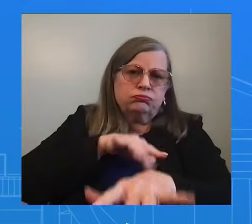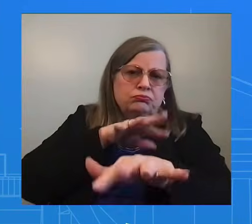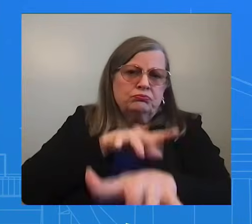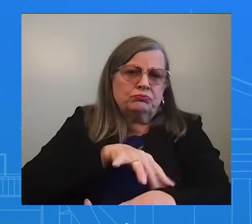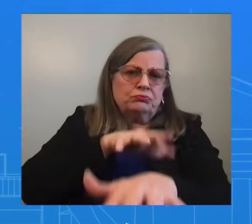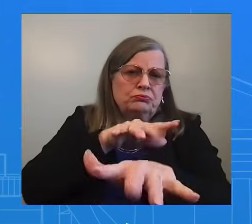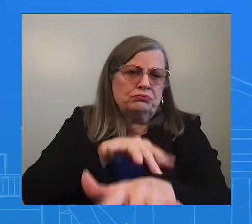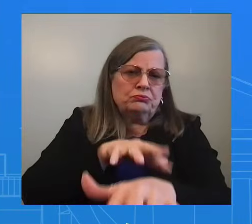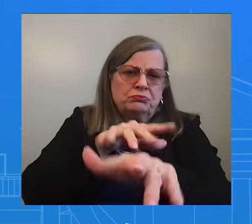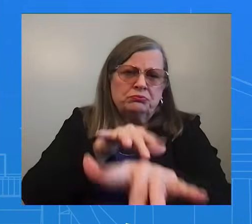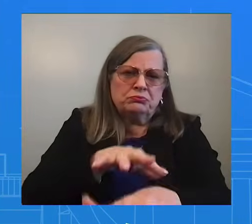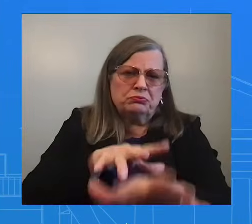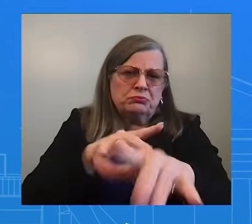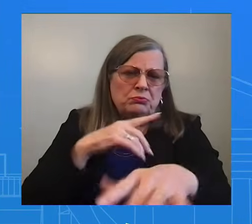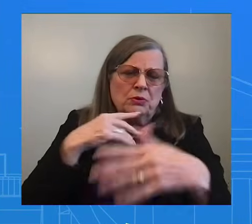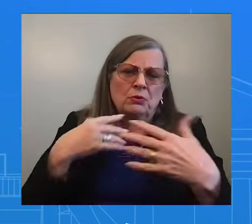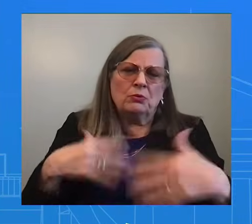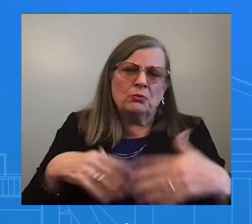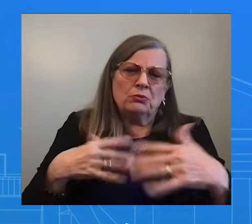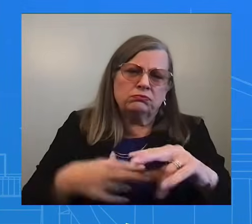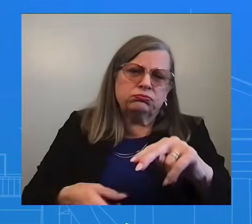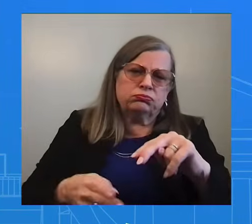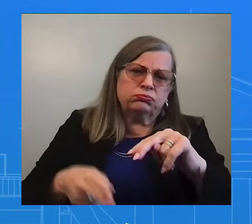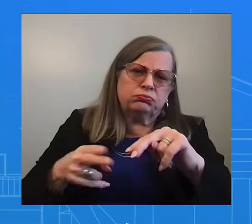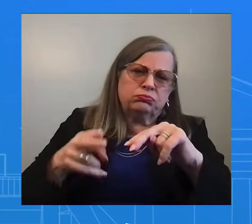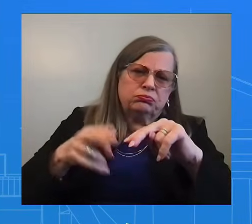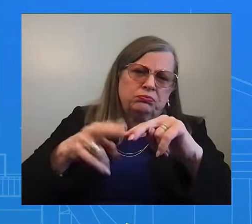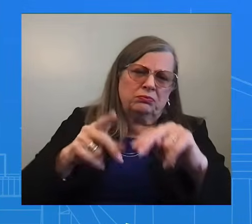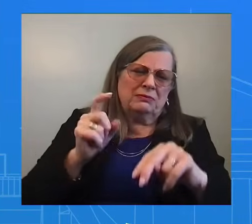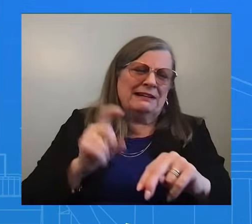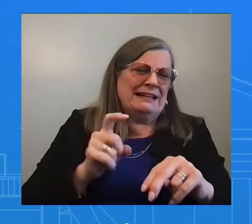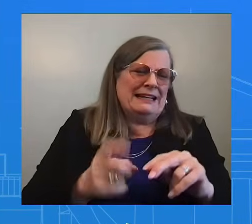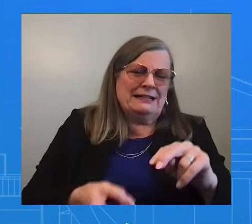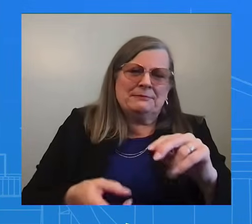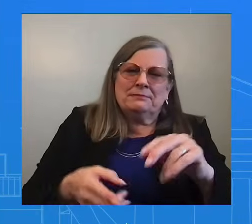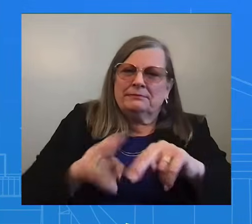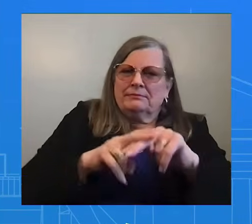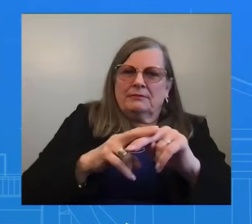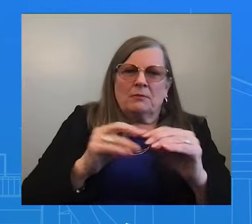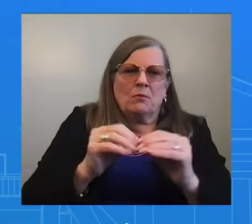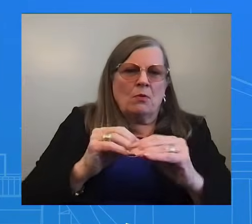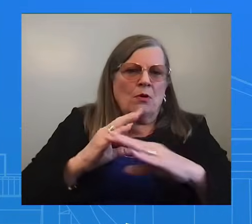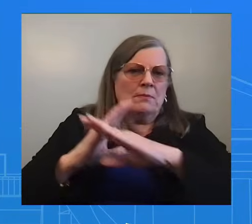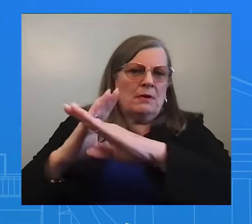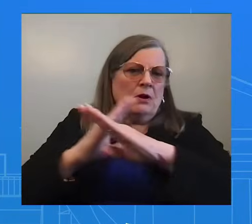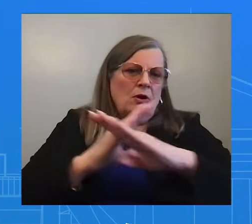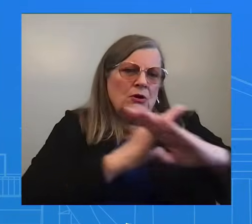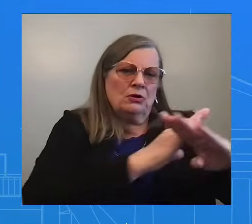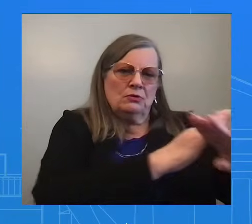And the thing that is also -- you know, is important is the message that we have to send to -- to smugglers.